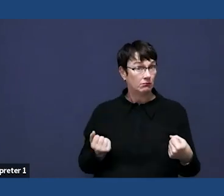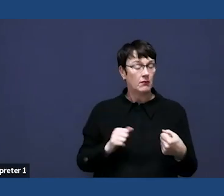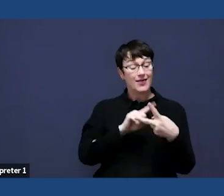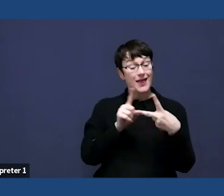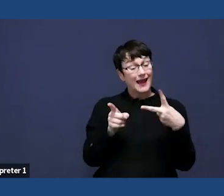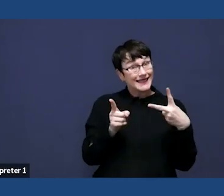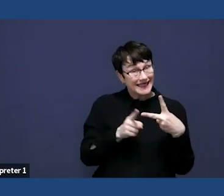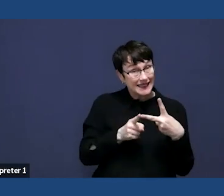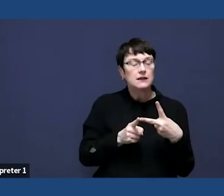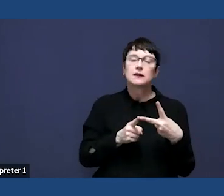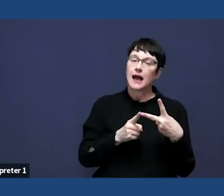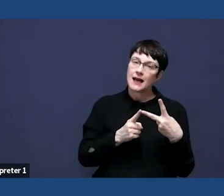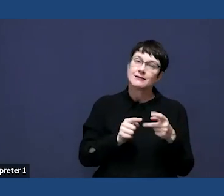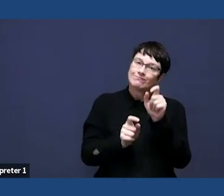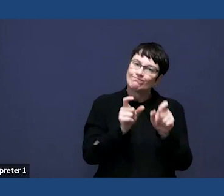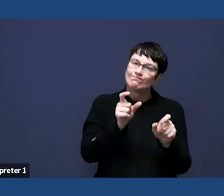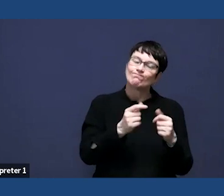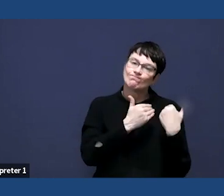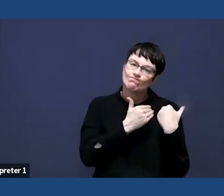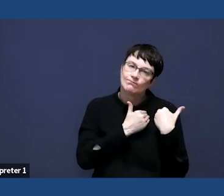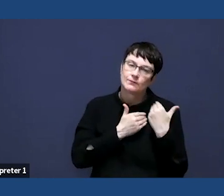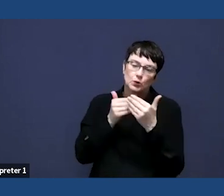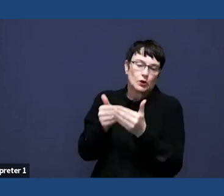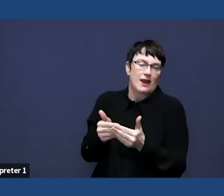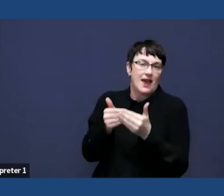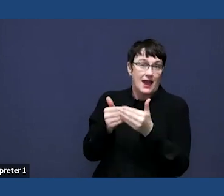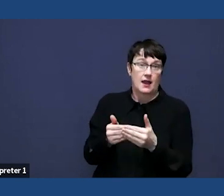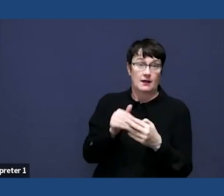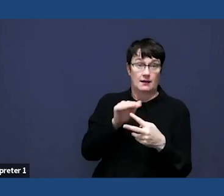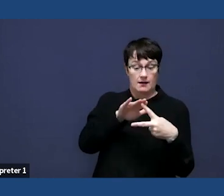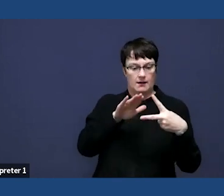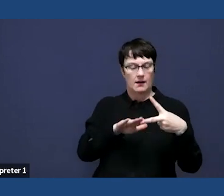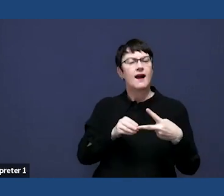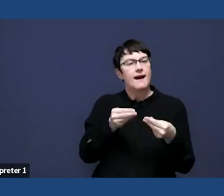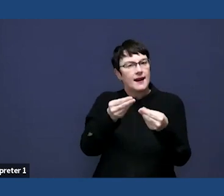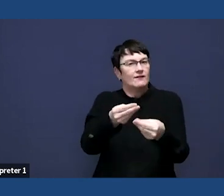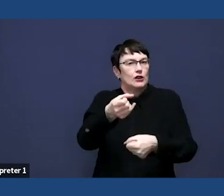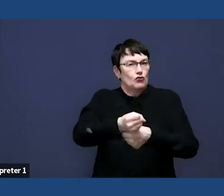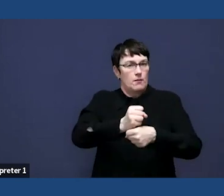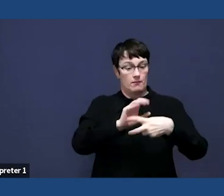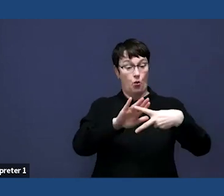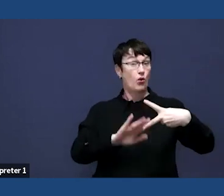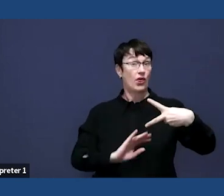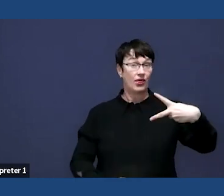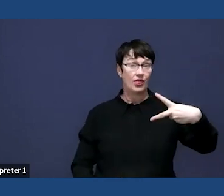groups are really important when we think about employers.